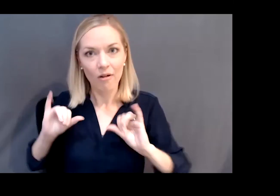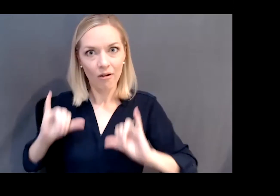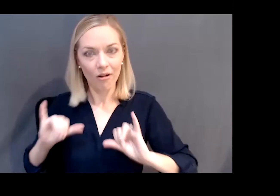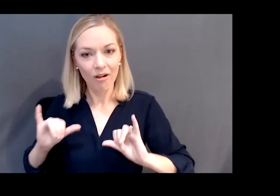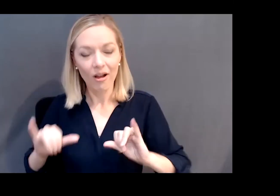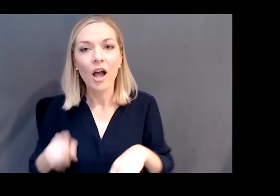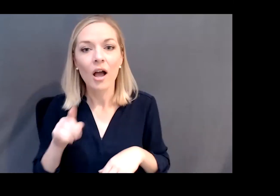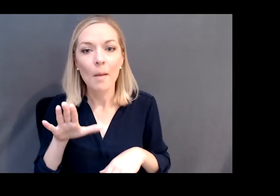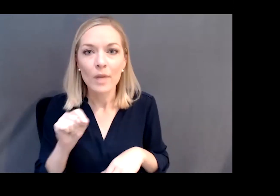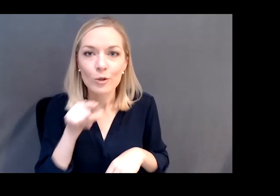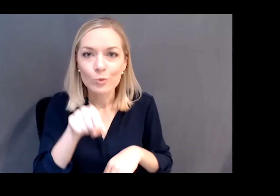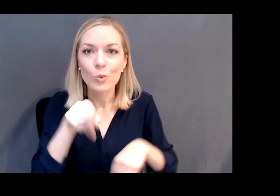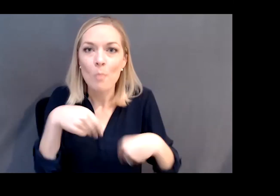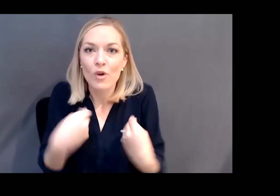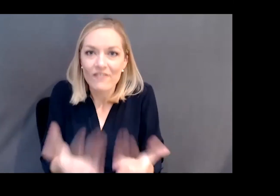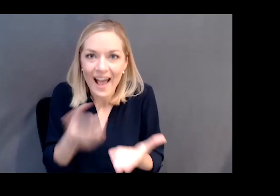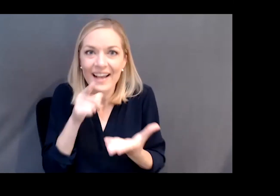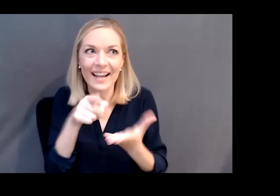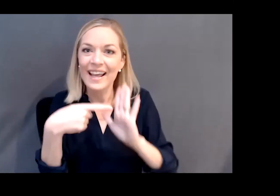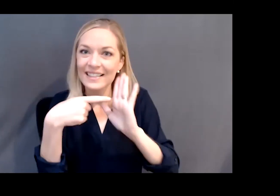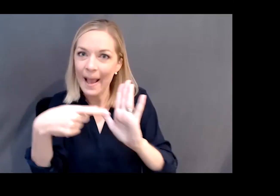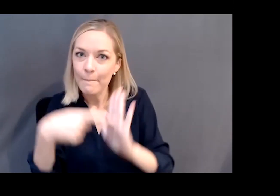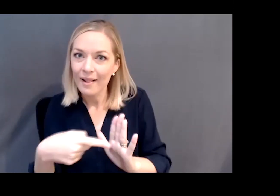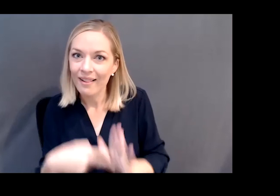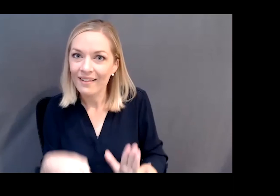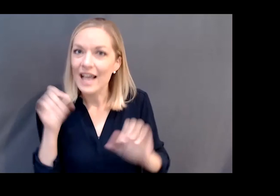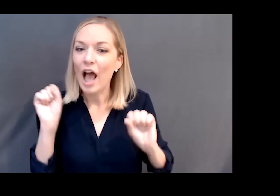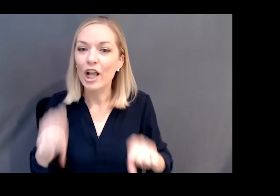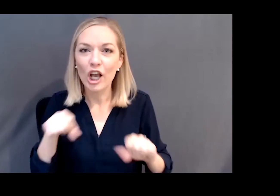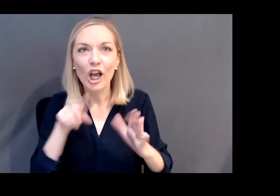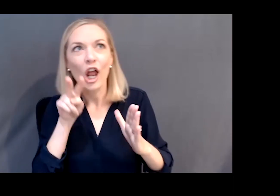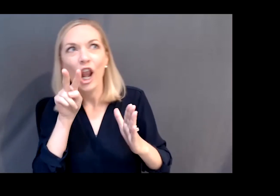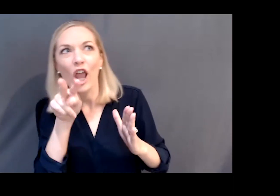We hadn’t had that, but NDC provided examples from other colleges and universities.